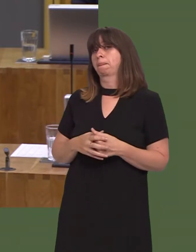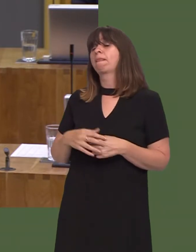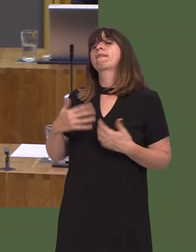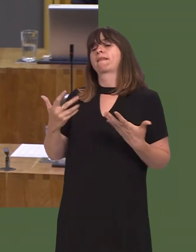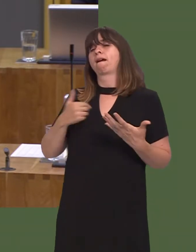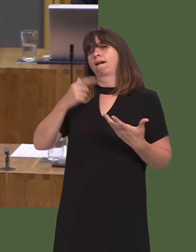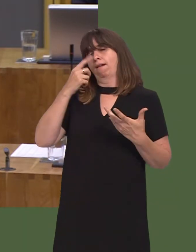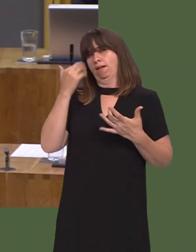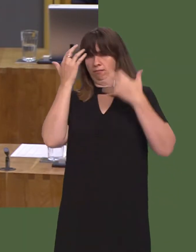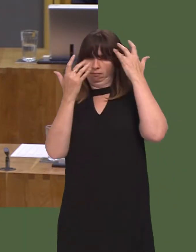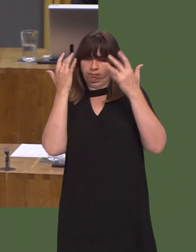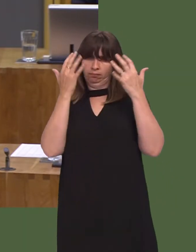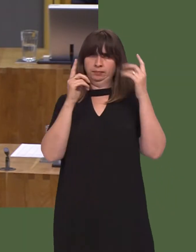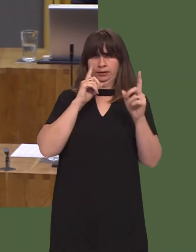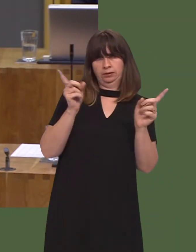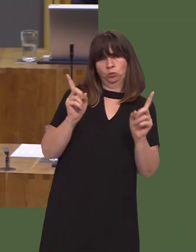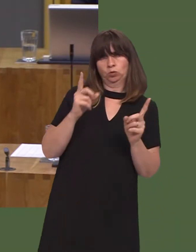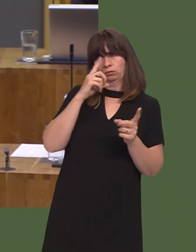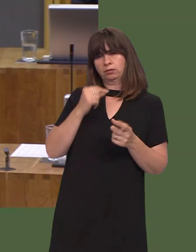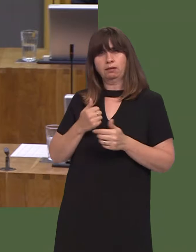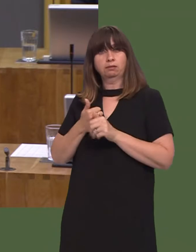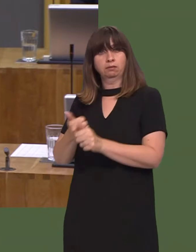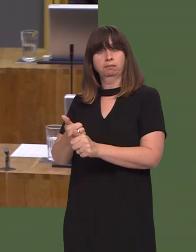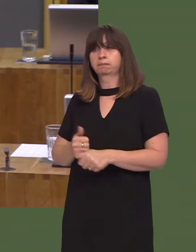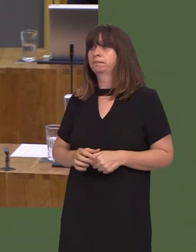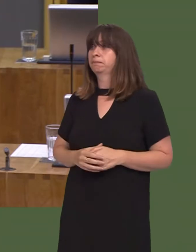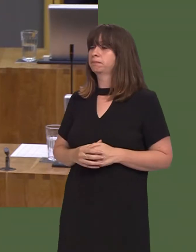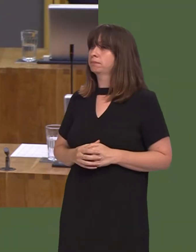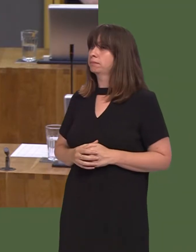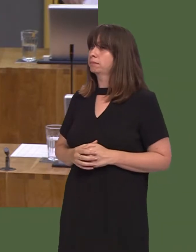hapus, wrth gwrs, i ystyried y sefyllfa i weld beth allwn ni ei wneud i helpu.